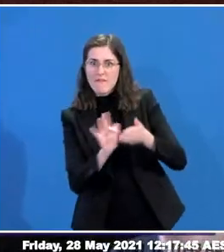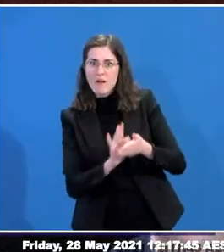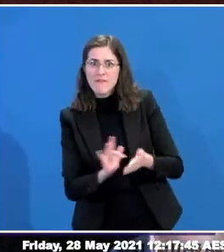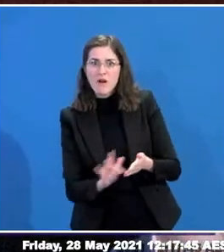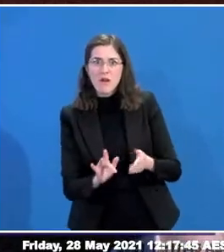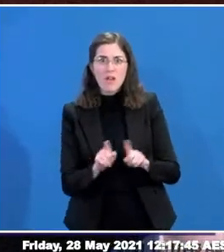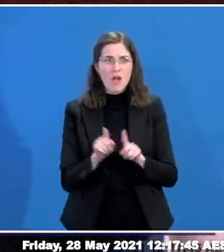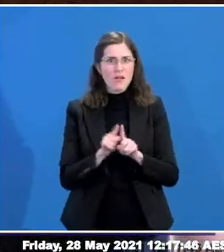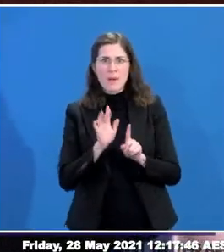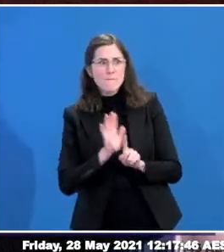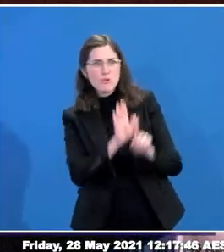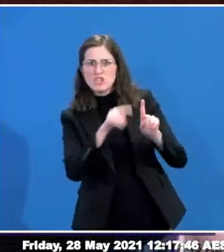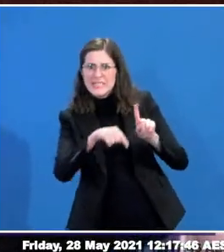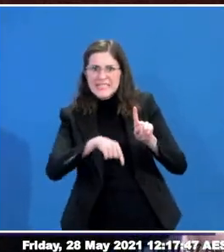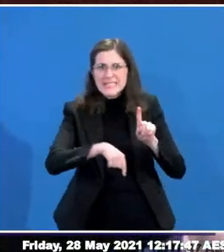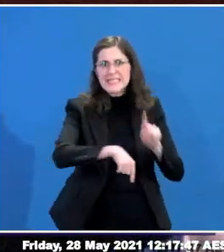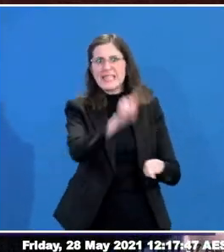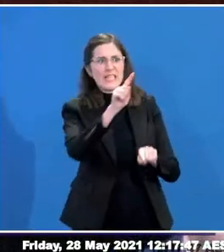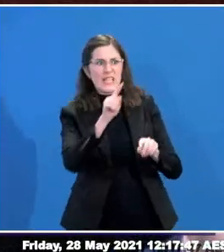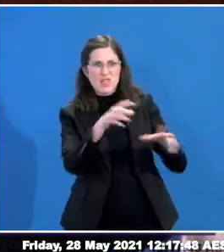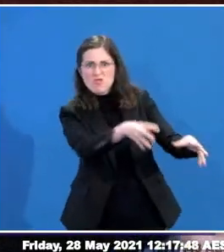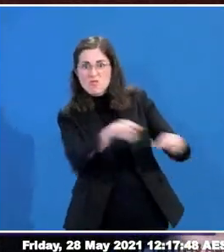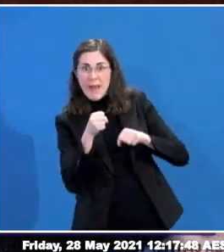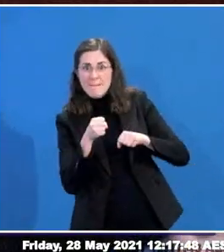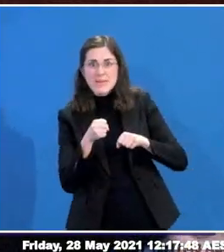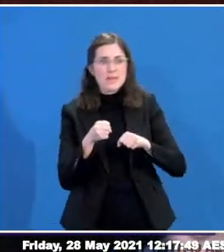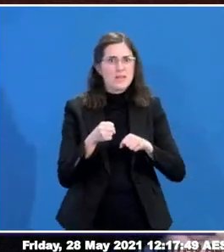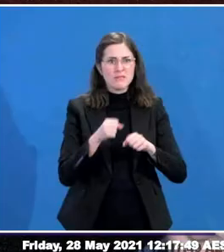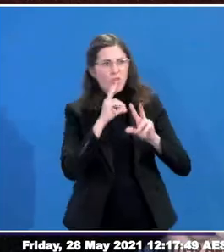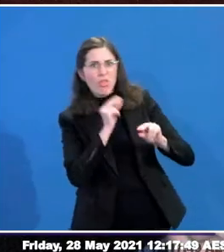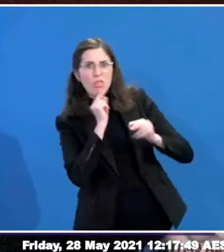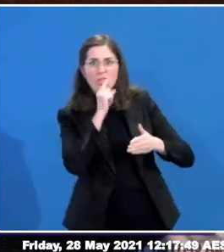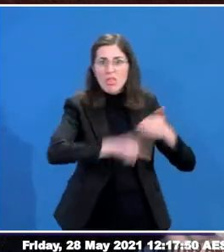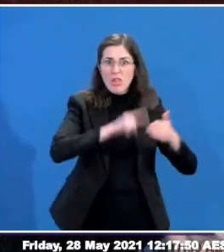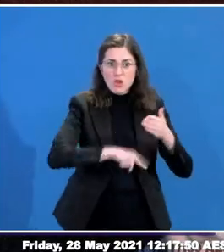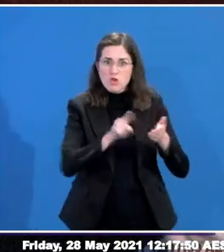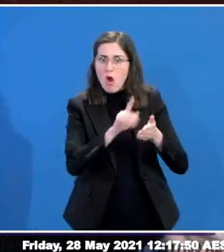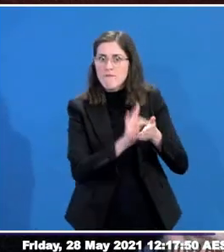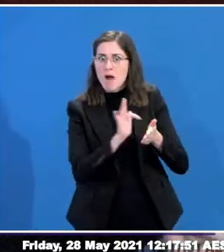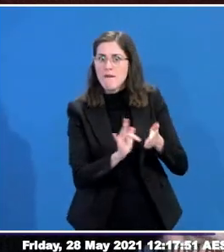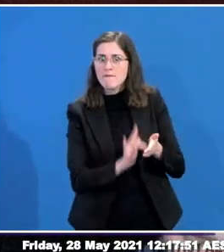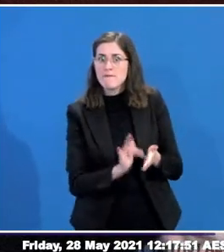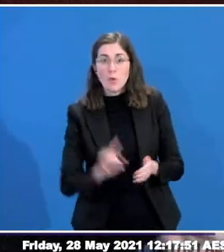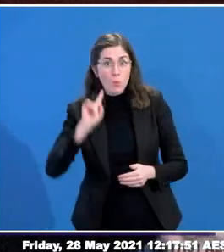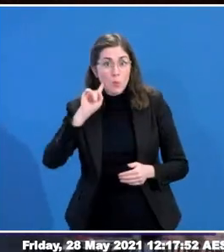pushing, kicking and manhandling or inappropriate verbal conduct or failure to investigate or discipline staff?